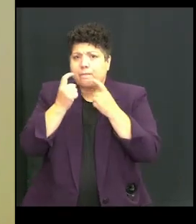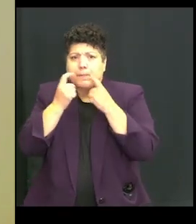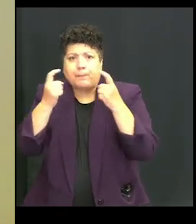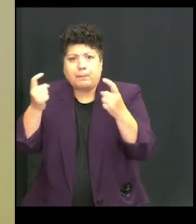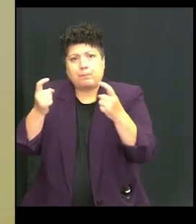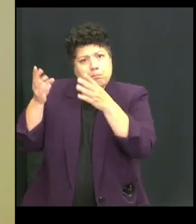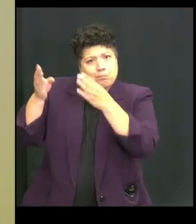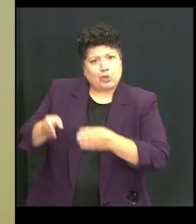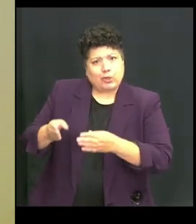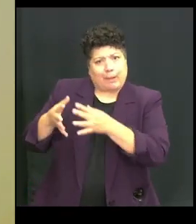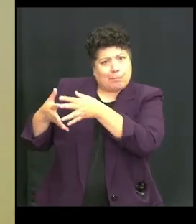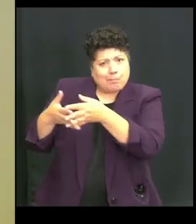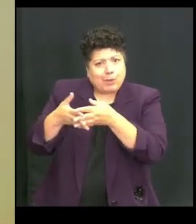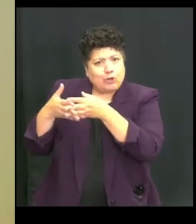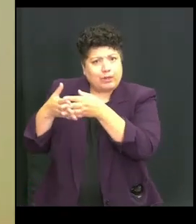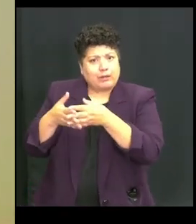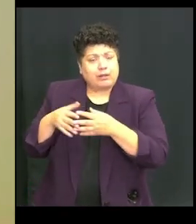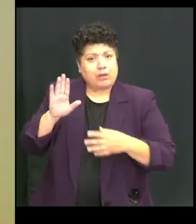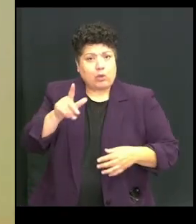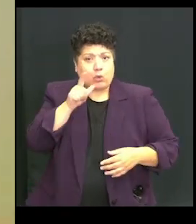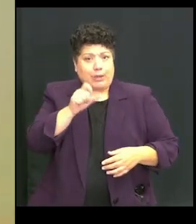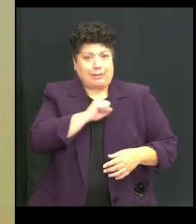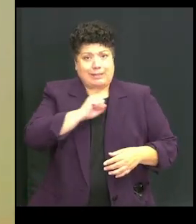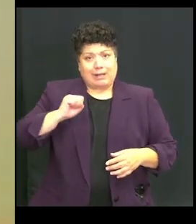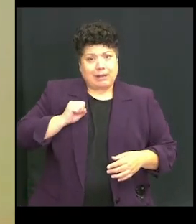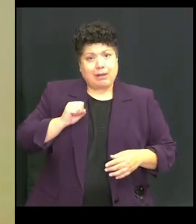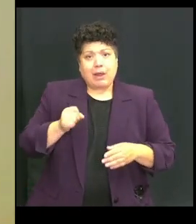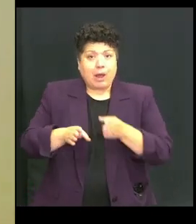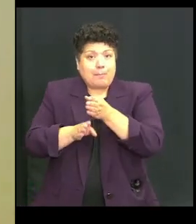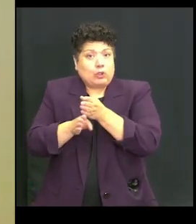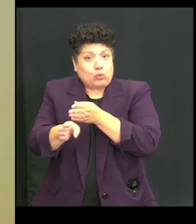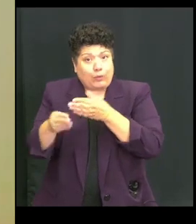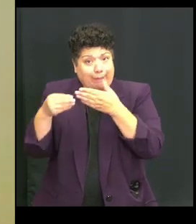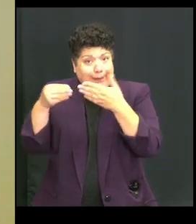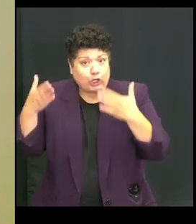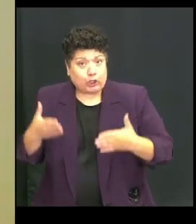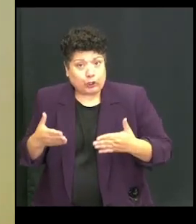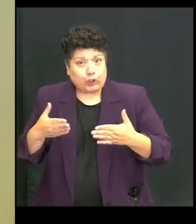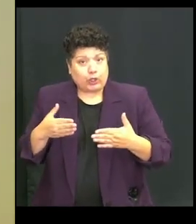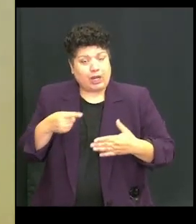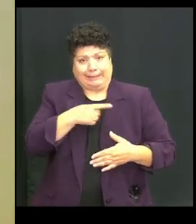She knows the senate majority, or minority leader who she really dislikes.